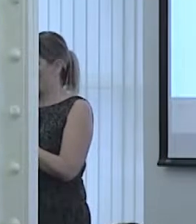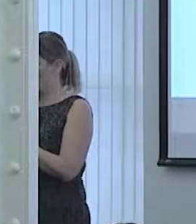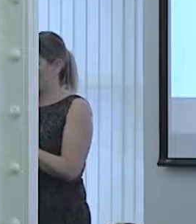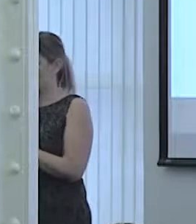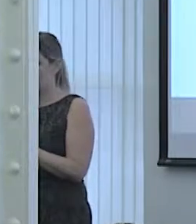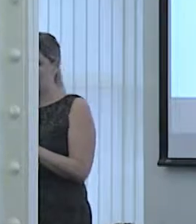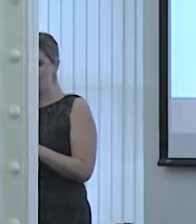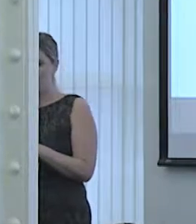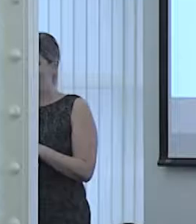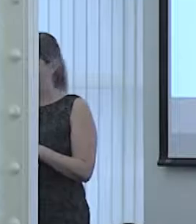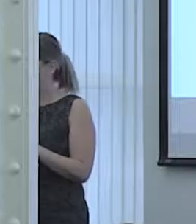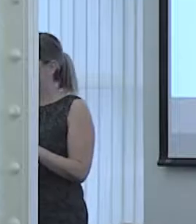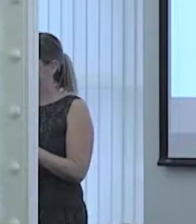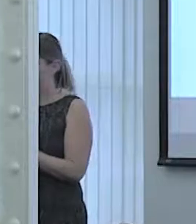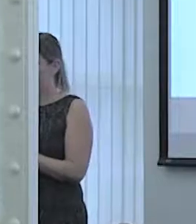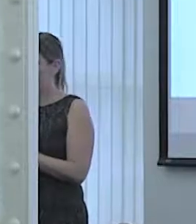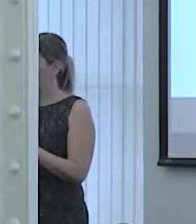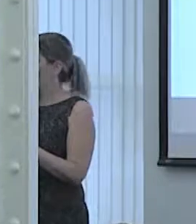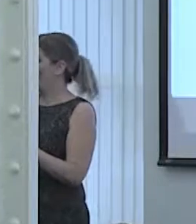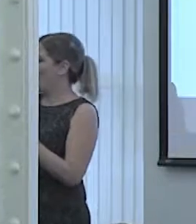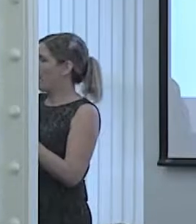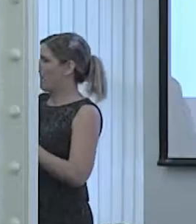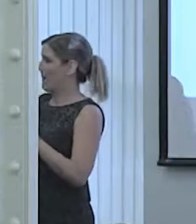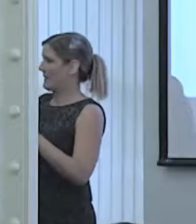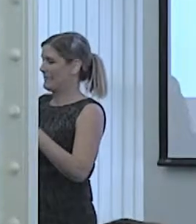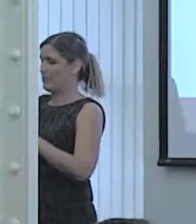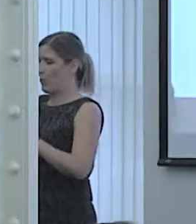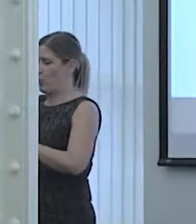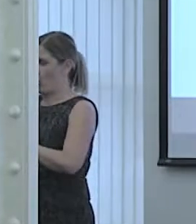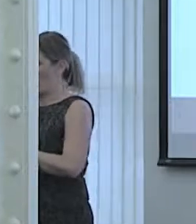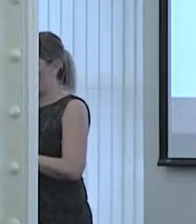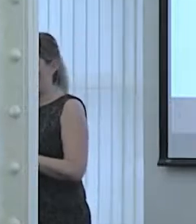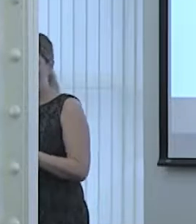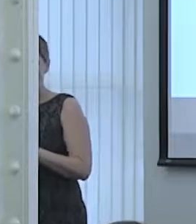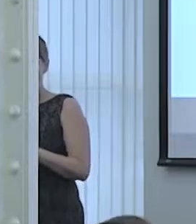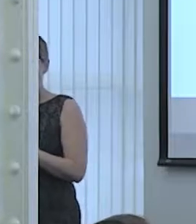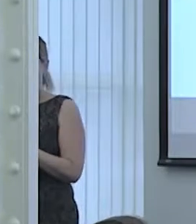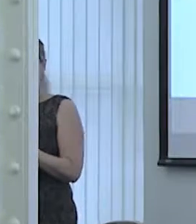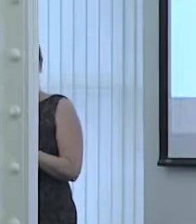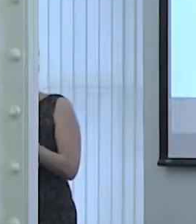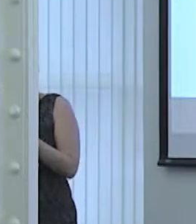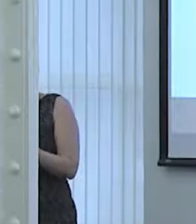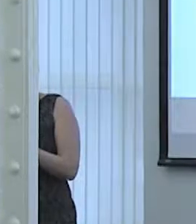that deviate from what's considered the norm, non-king related stuff is also known as vanilla.